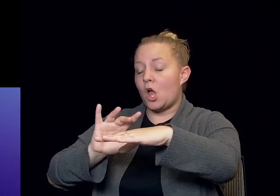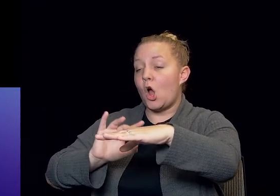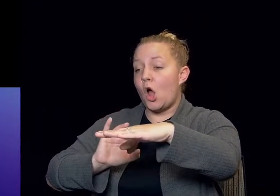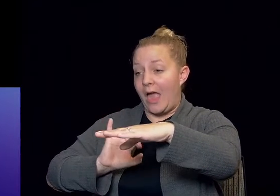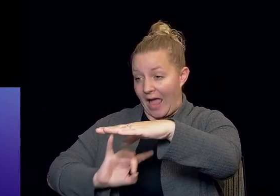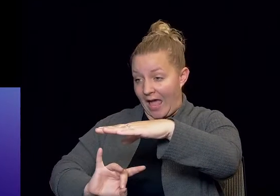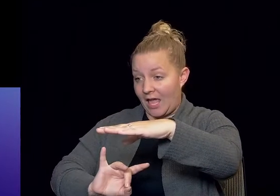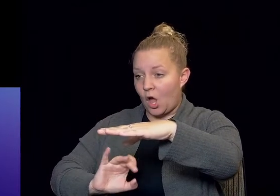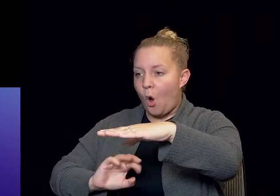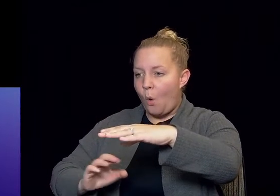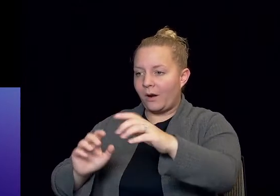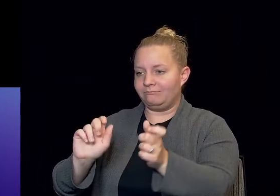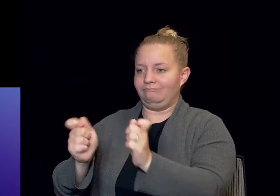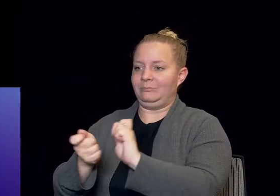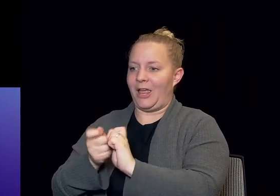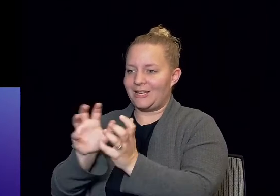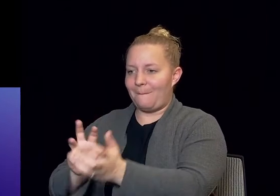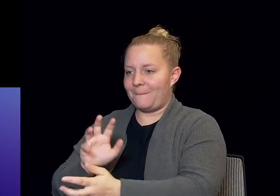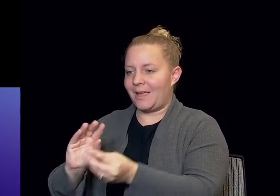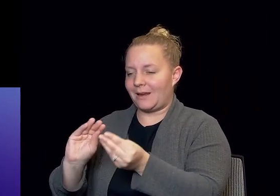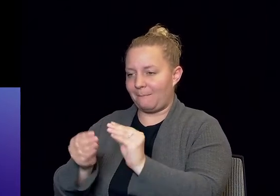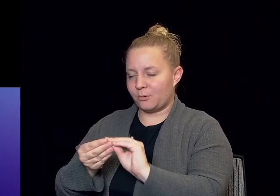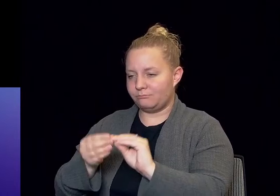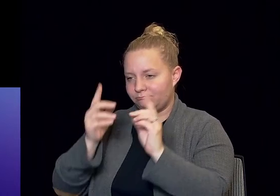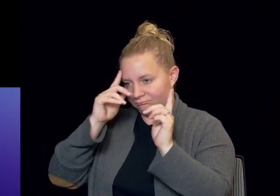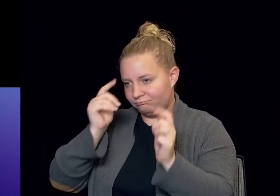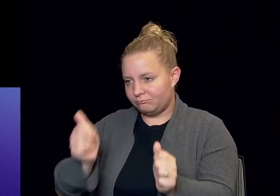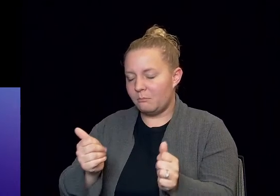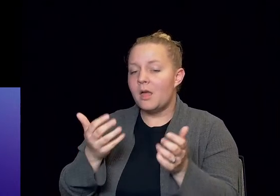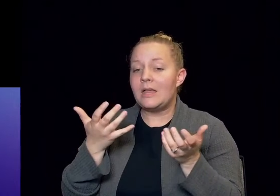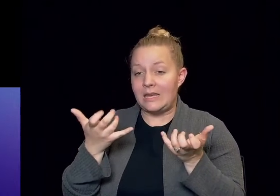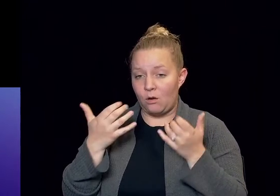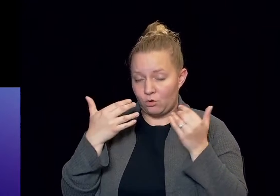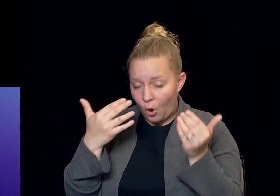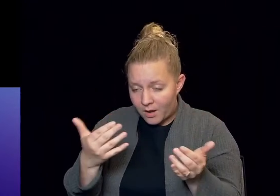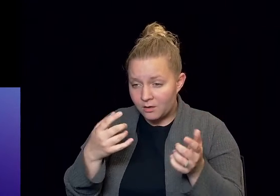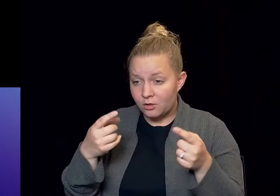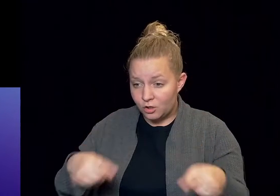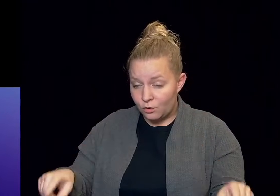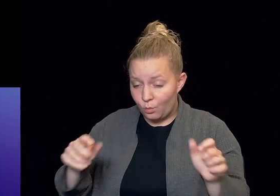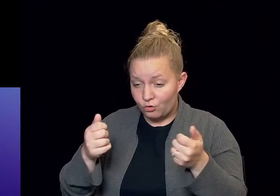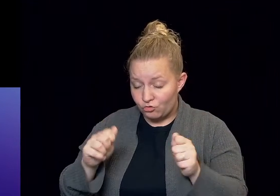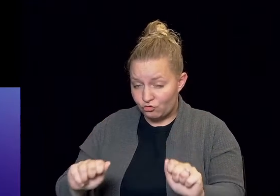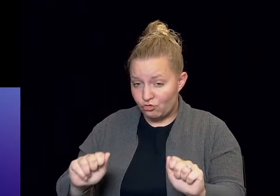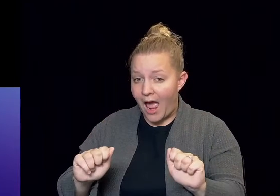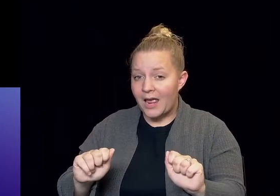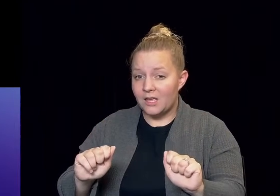number. All right, let's go ahead and I want you to try this next problem. Remember check mark both